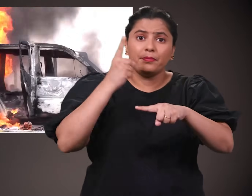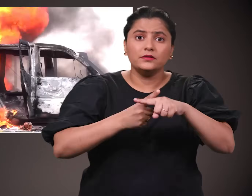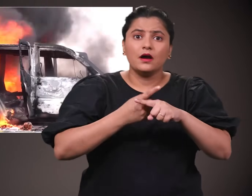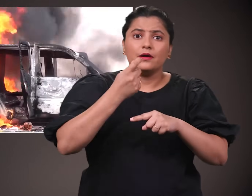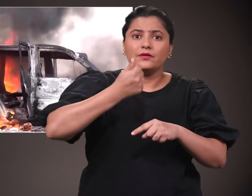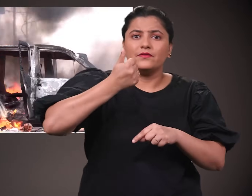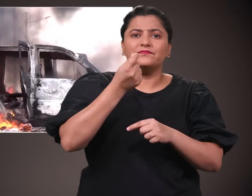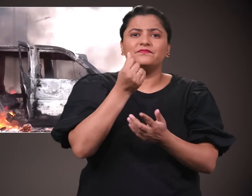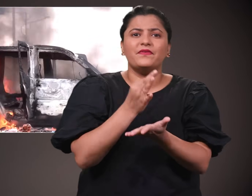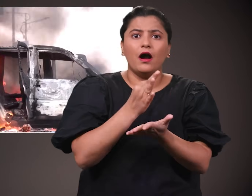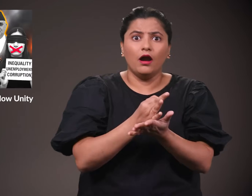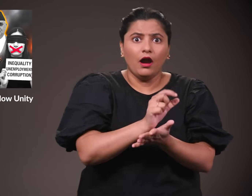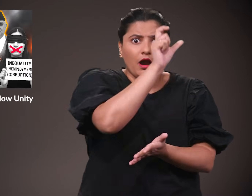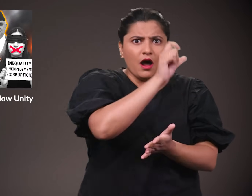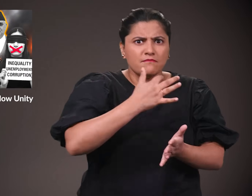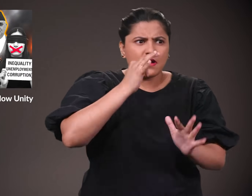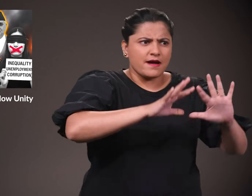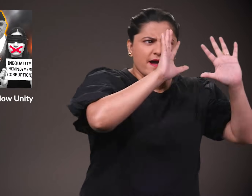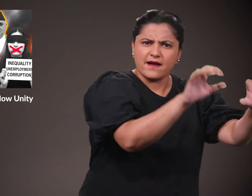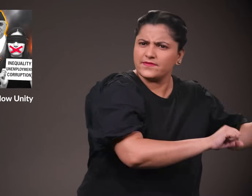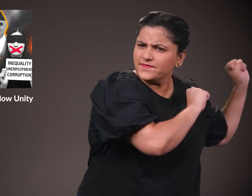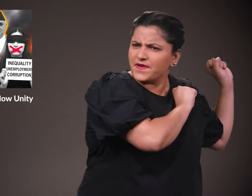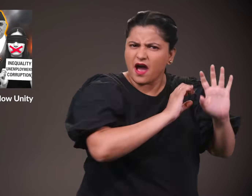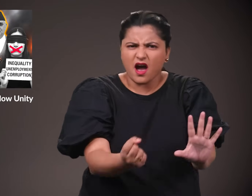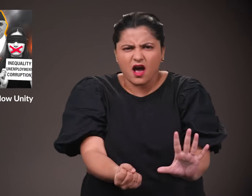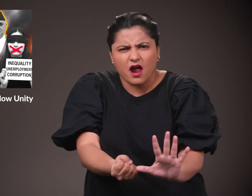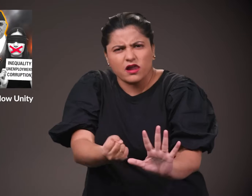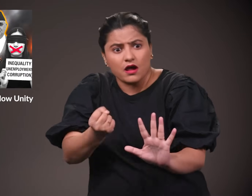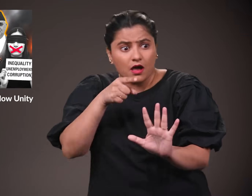And the Finance Minister was dragged and beaten.